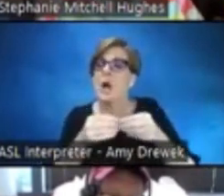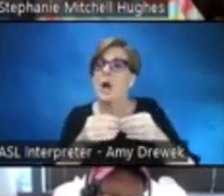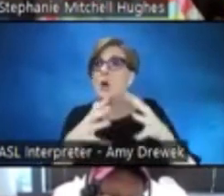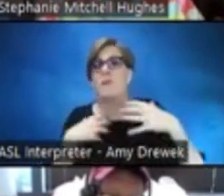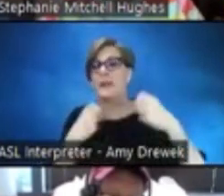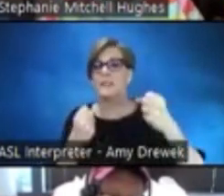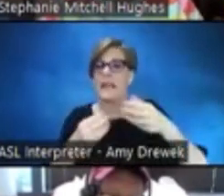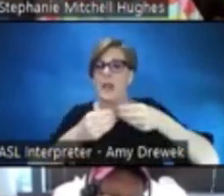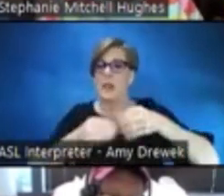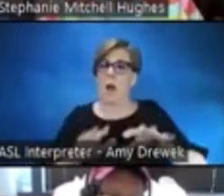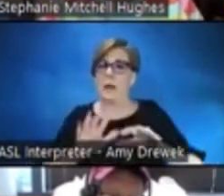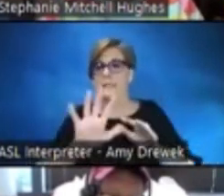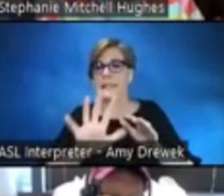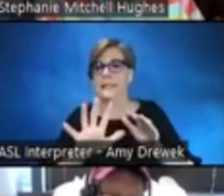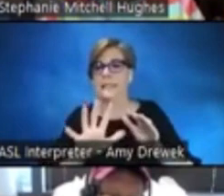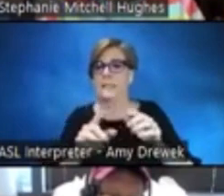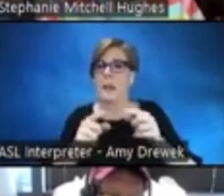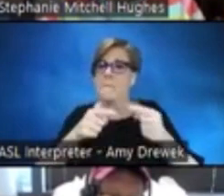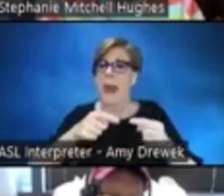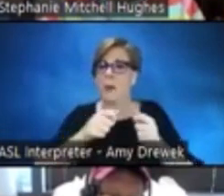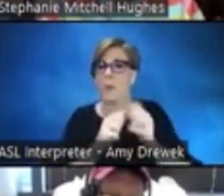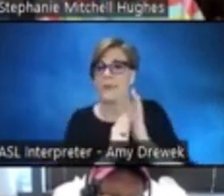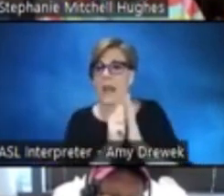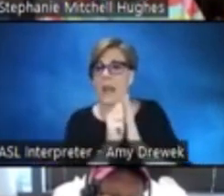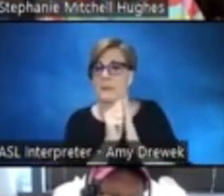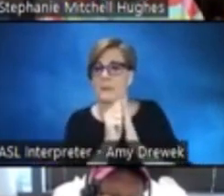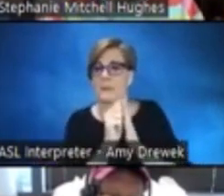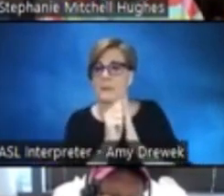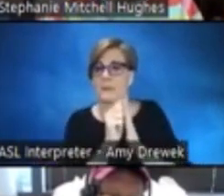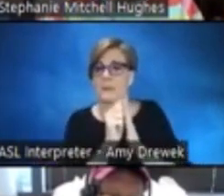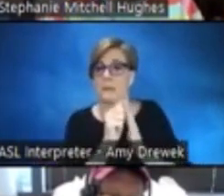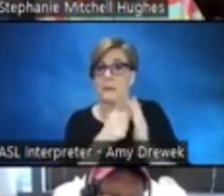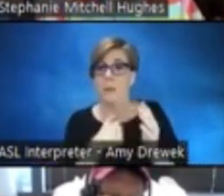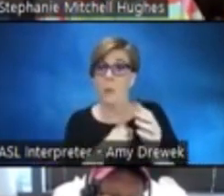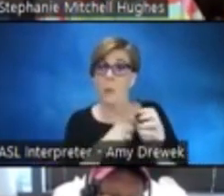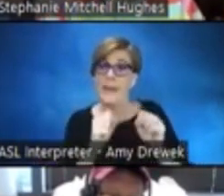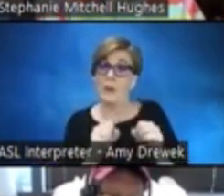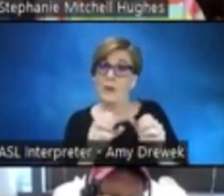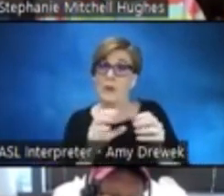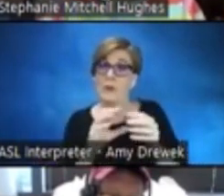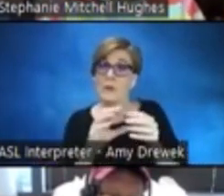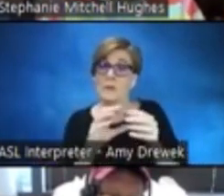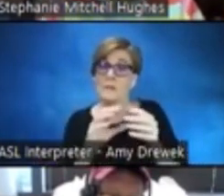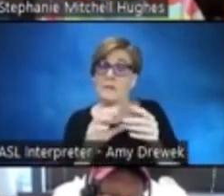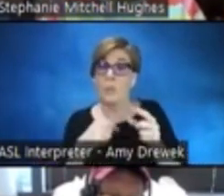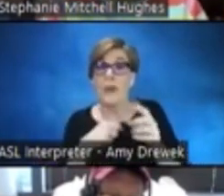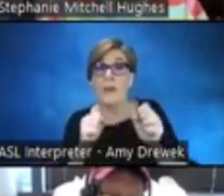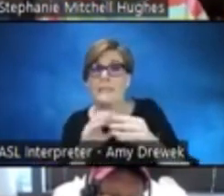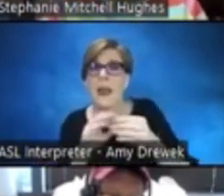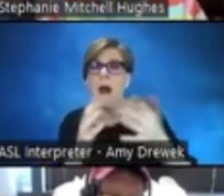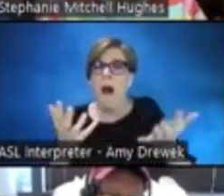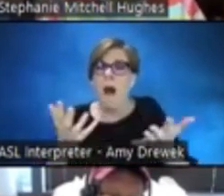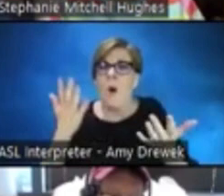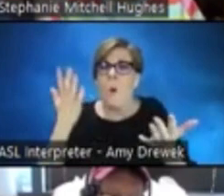WITH CANCER. WE CAN SAY THE SAME THING. WHAT DID WE MISS? WHY DID HE NOT GET TREATMENT SOONER?